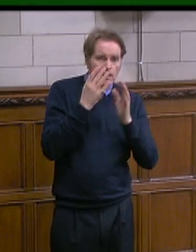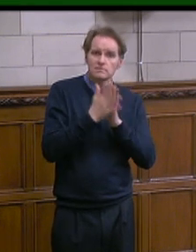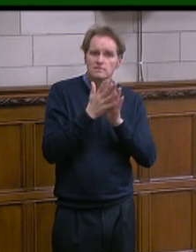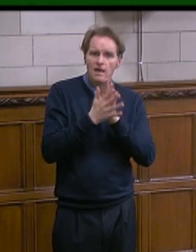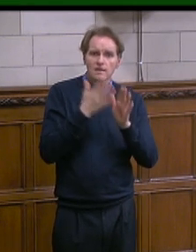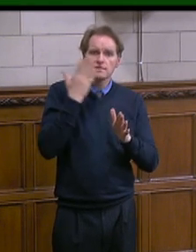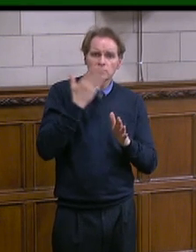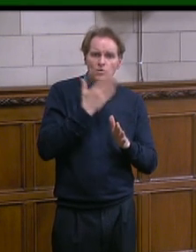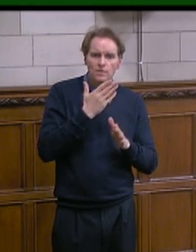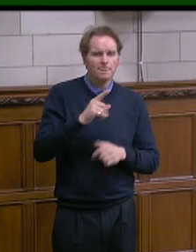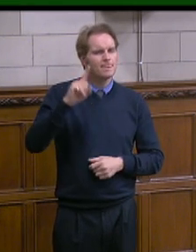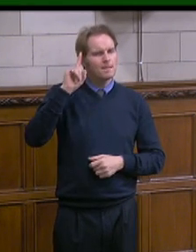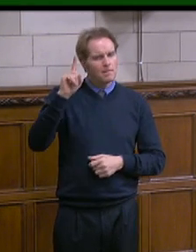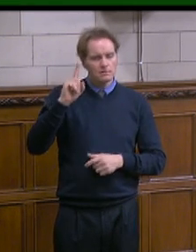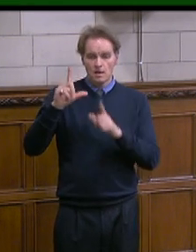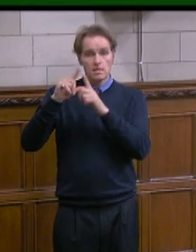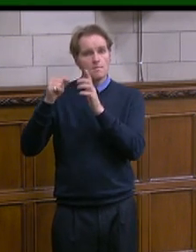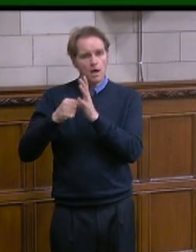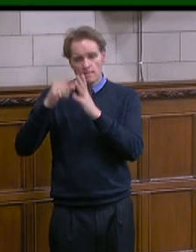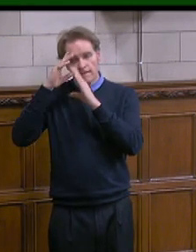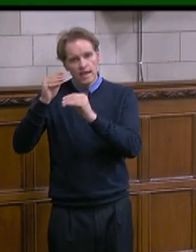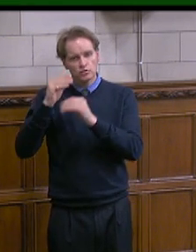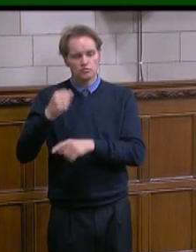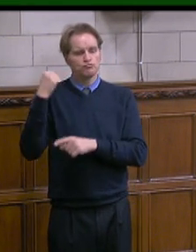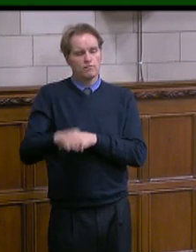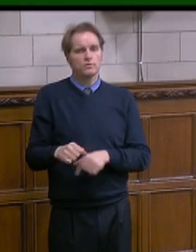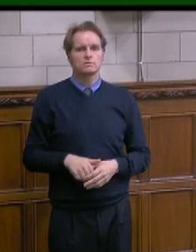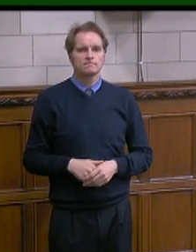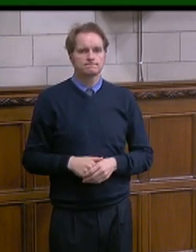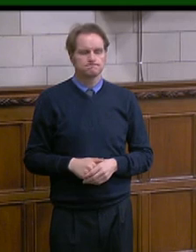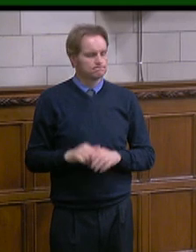but the Department for Education is refusing to give the GCSE the go-ahead.